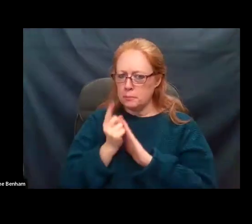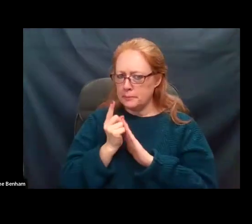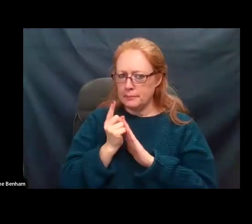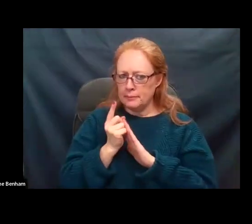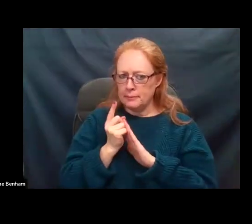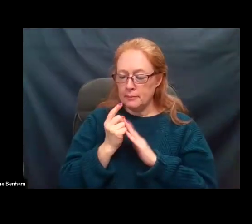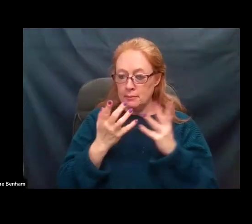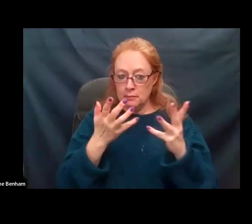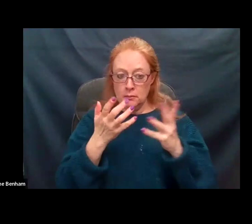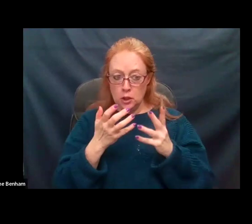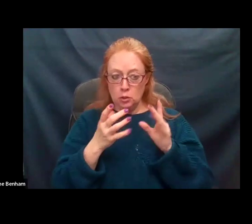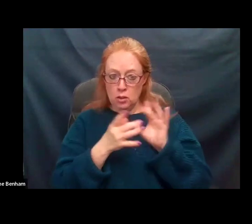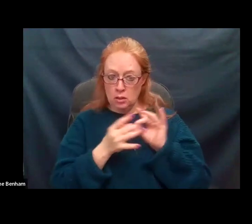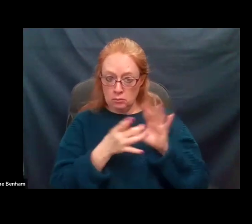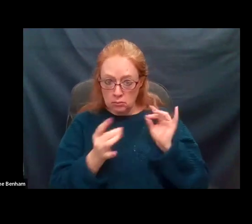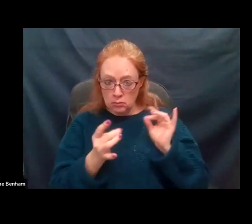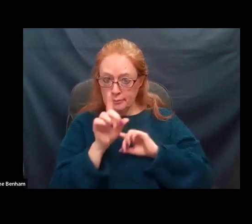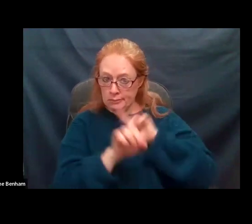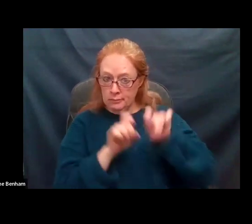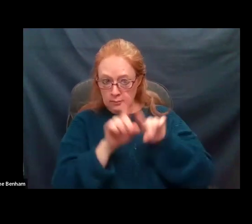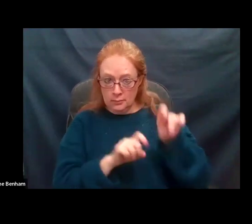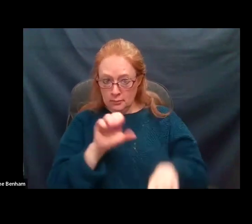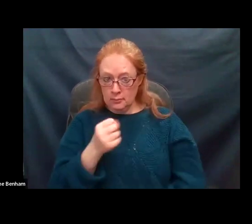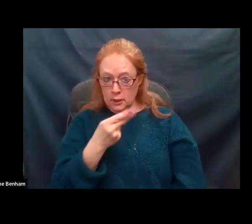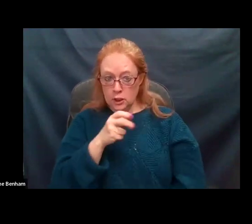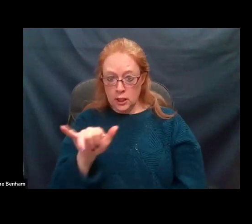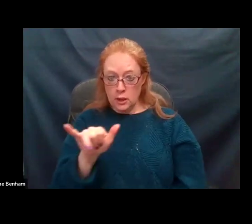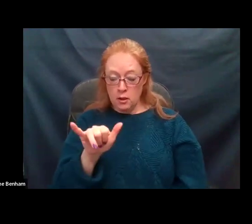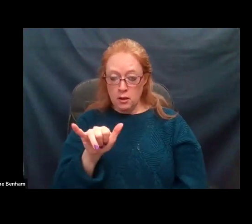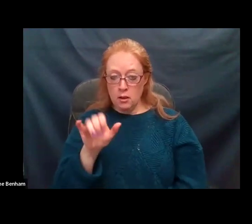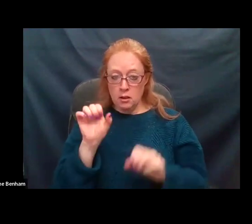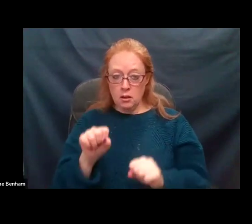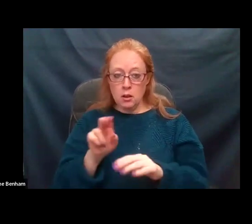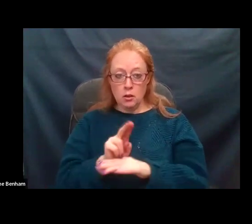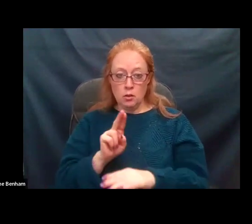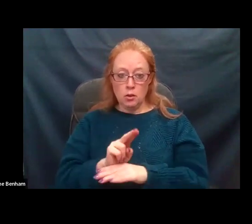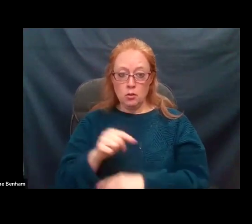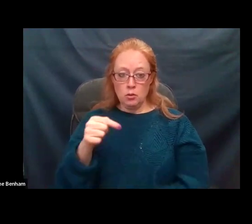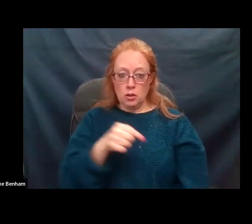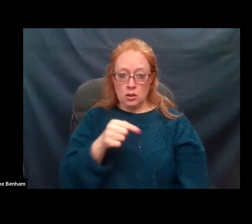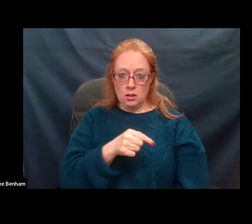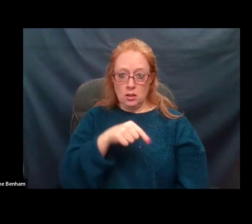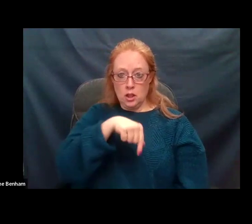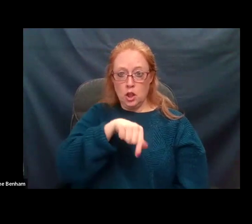I was getting notification that is folks had raised hand I didn't see where they were still raised. Let's give a little time.